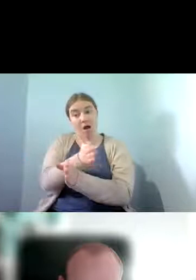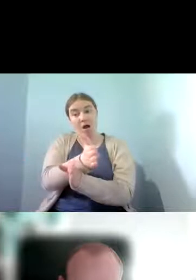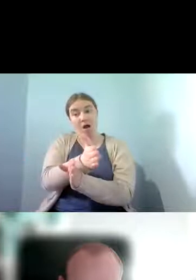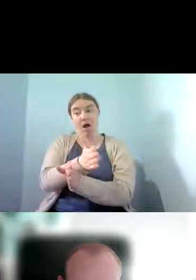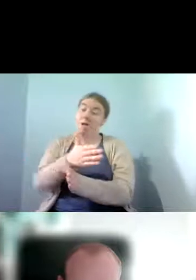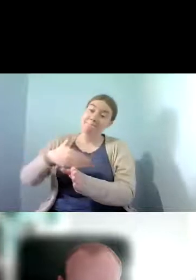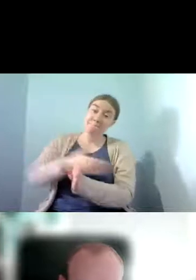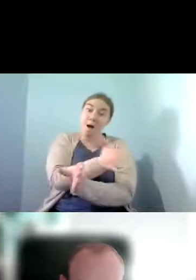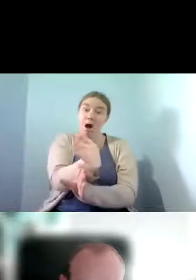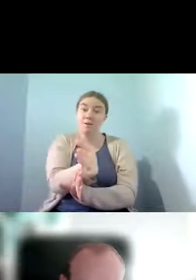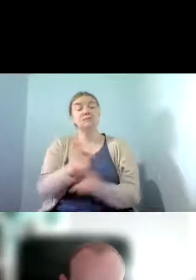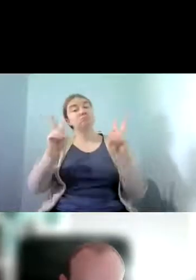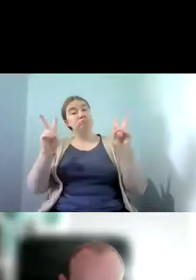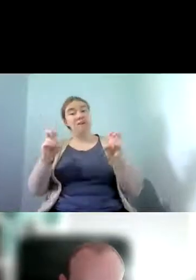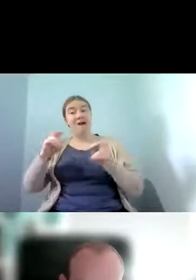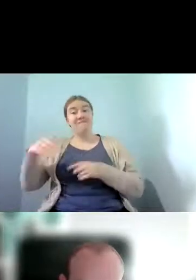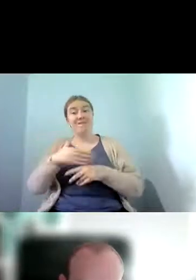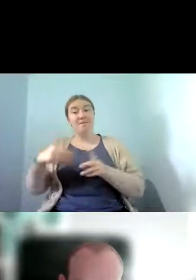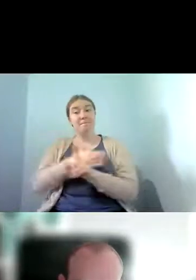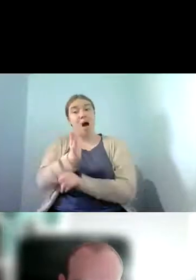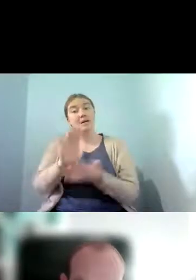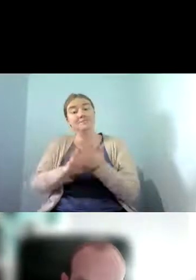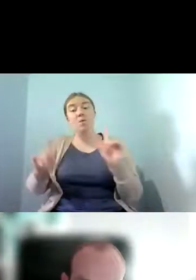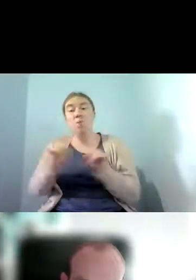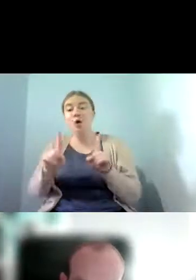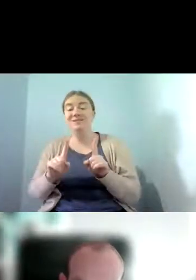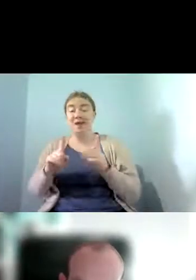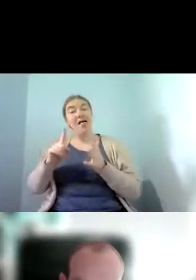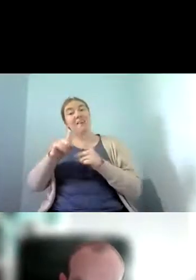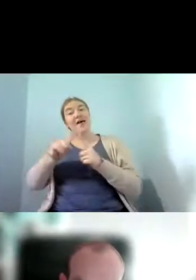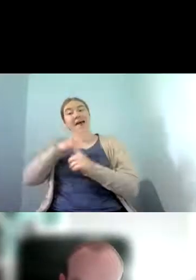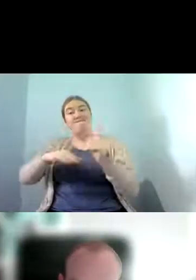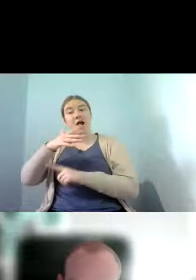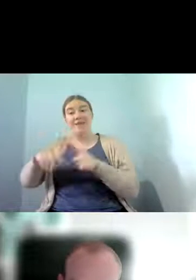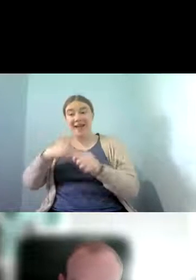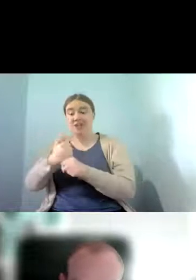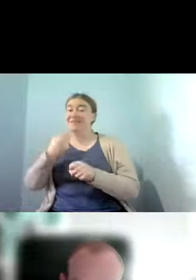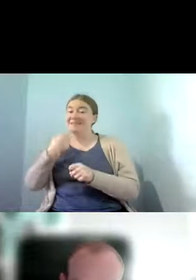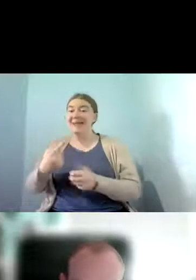it is defined by the environment agency as any form or conduit channel lift other device or